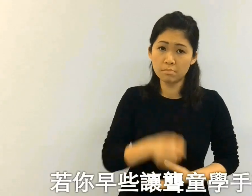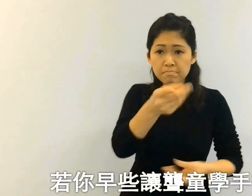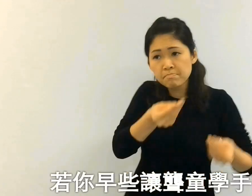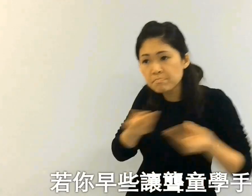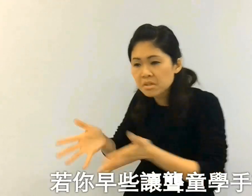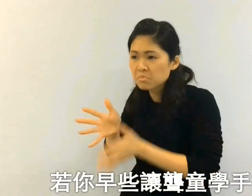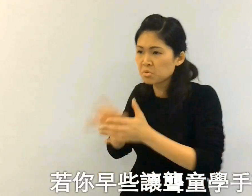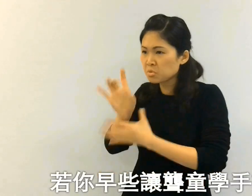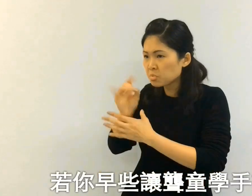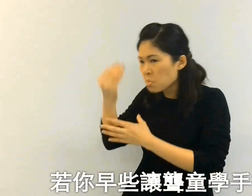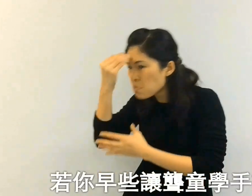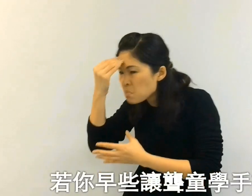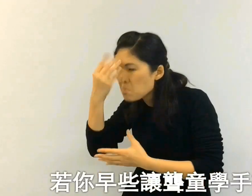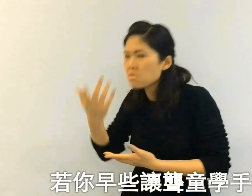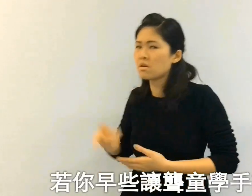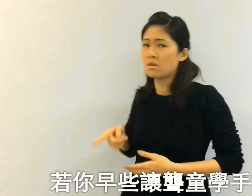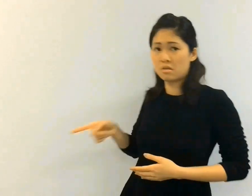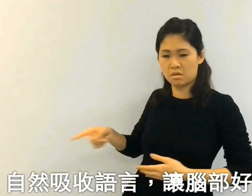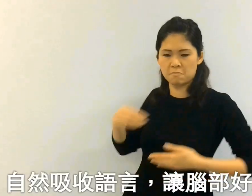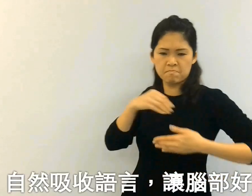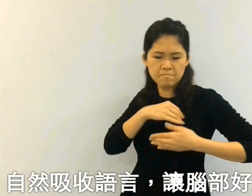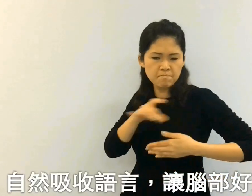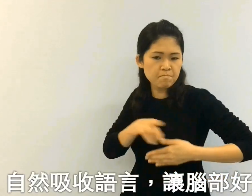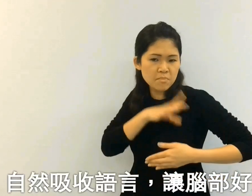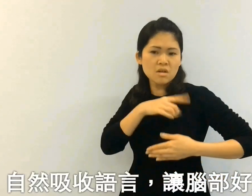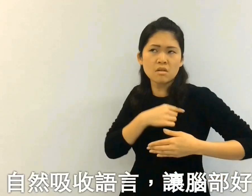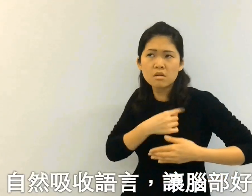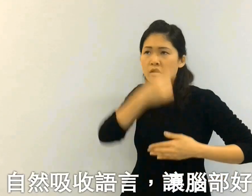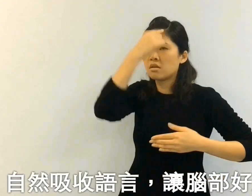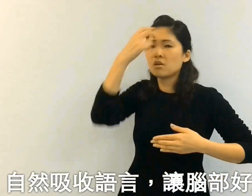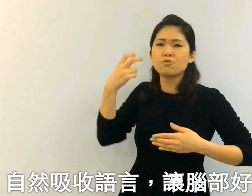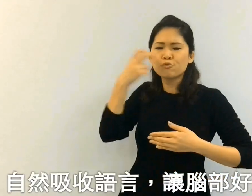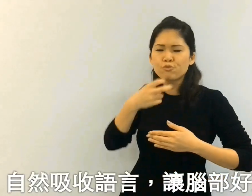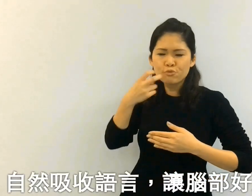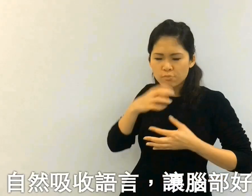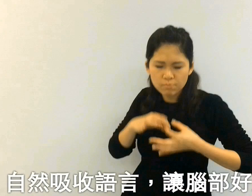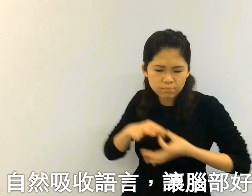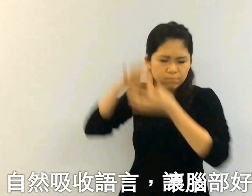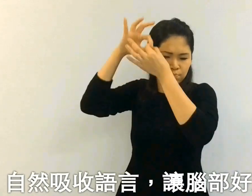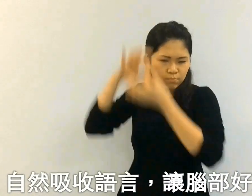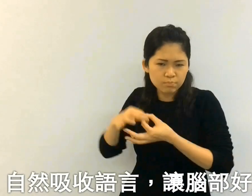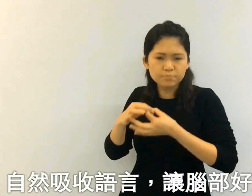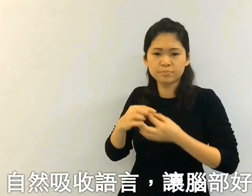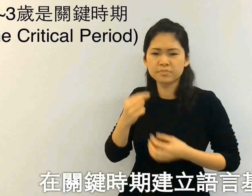If you introduce sign language to him at an early stage, by absorbing naturally, his brain will then be developed properly.